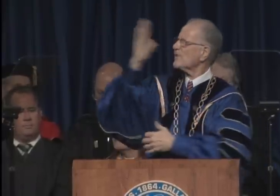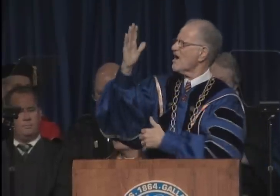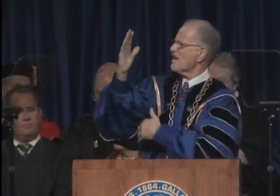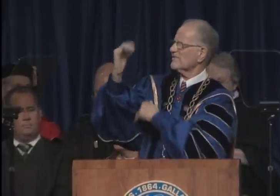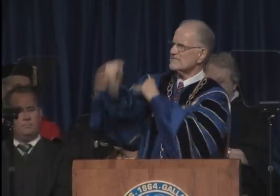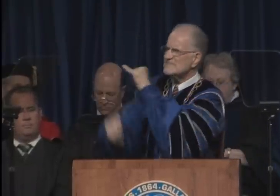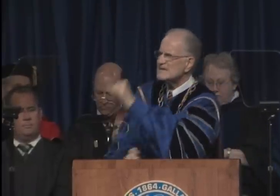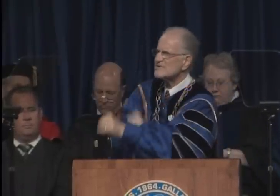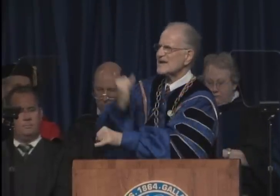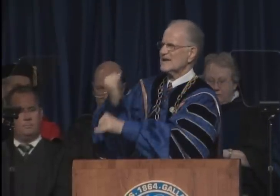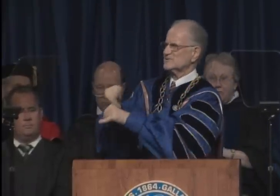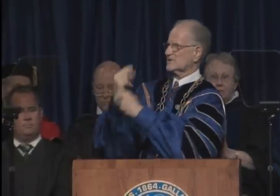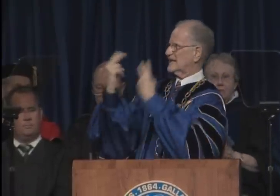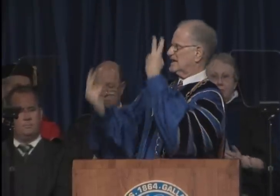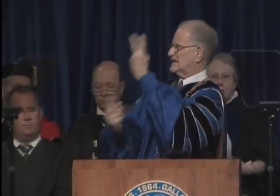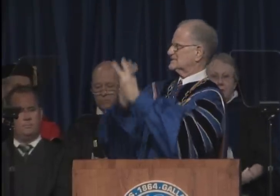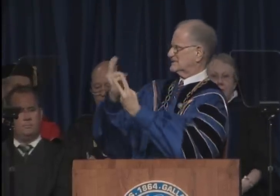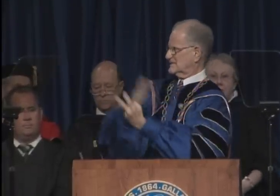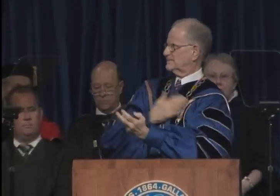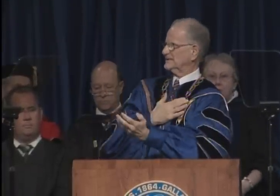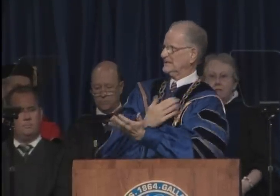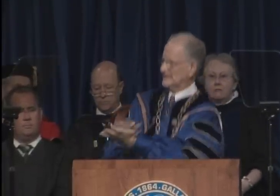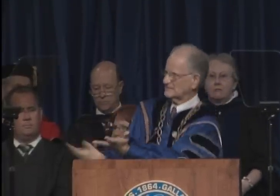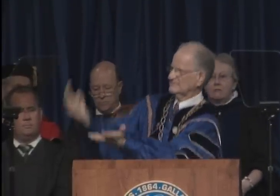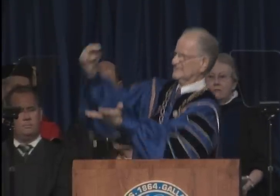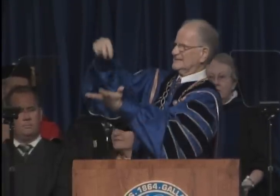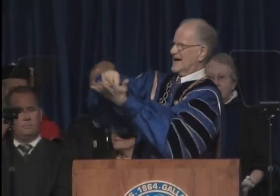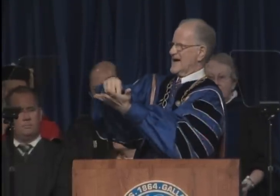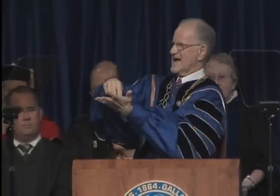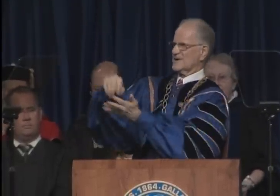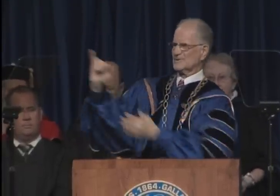Will all of our international guests please stand.